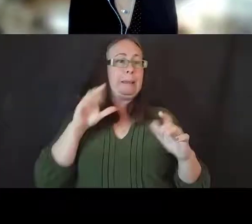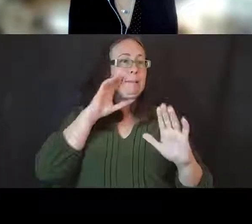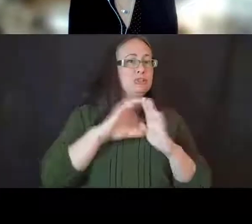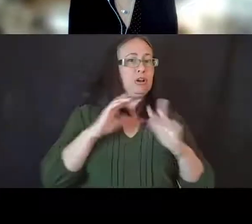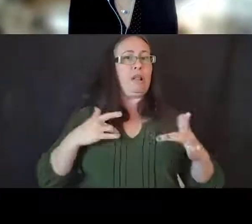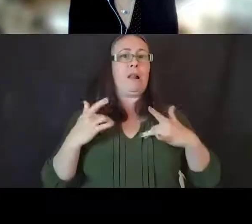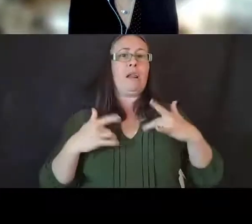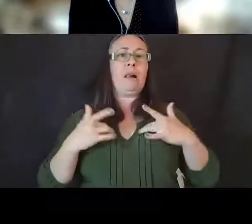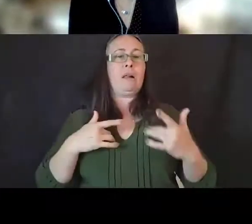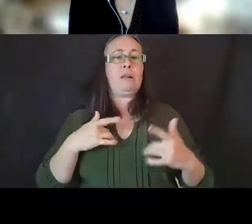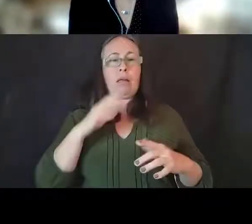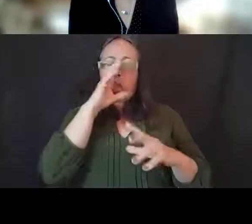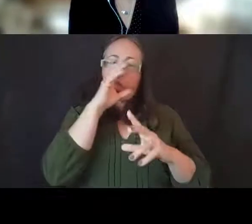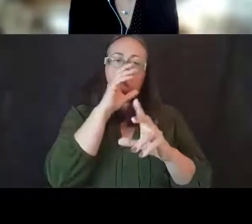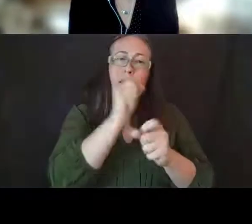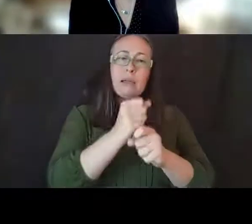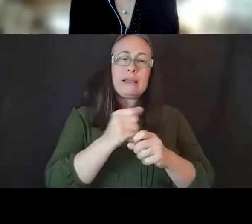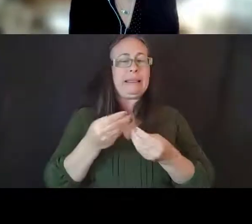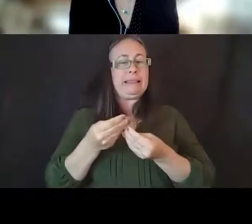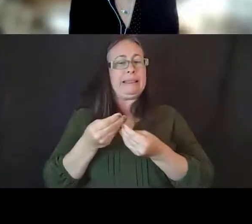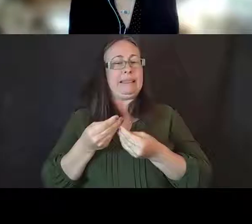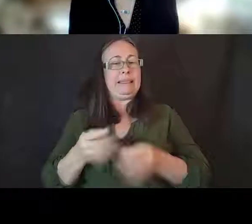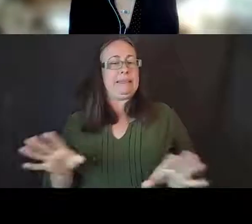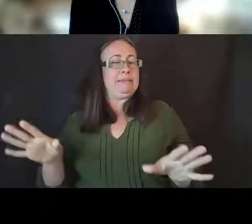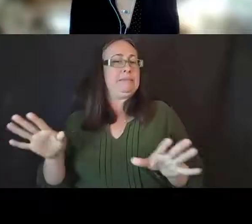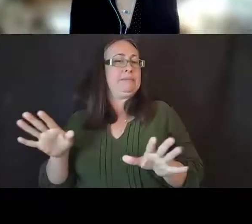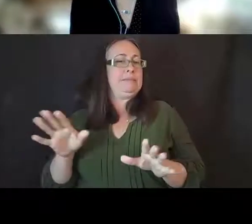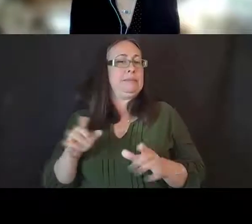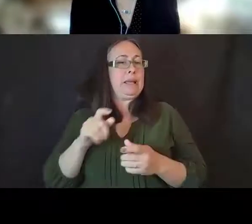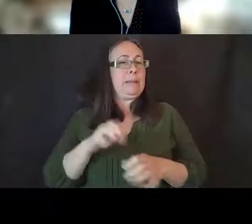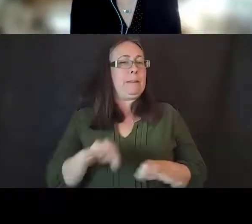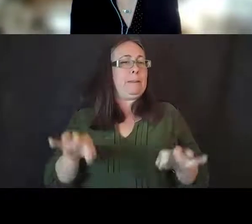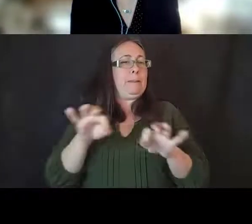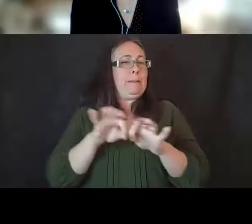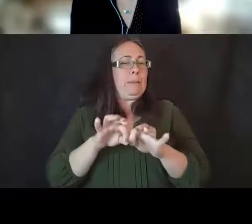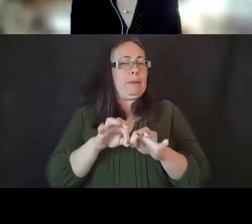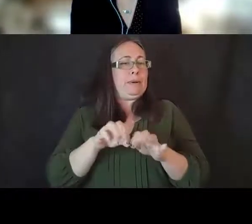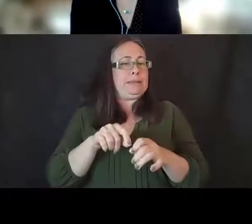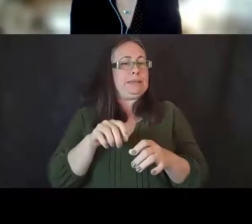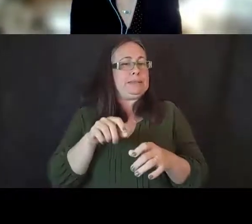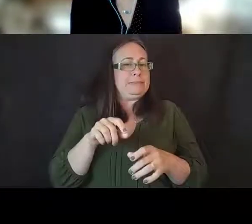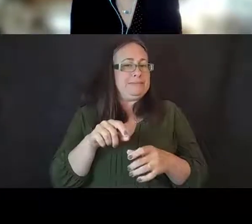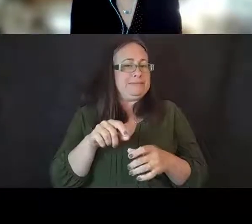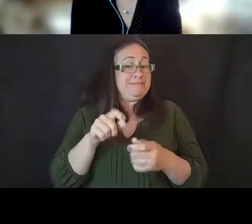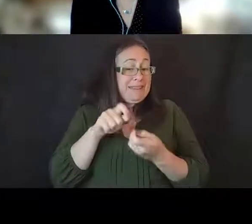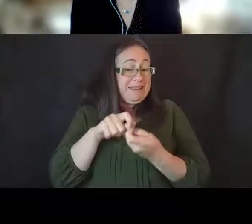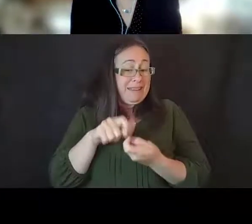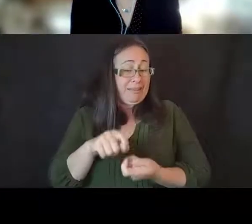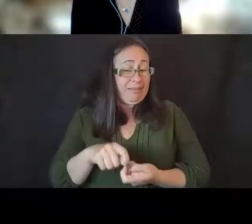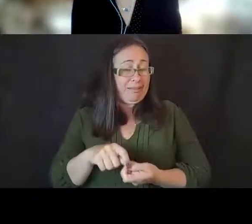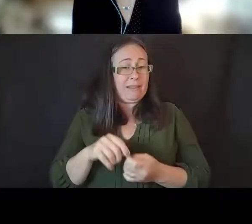that leaves out necessary details, and so we've seen this for many years. We saw that the method sections of papers